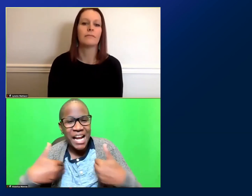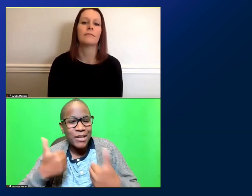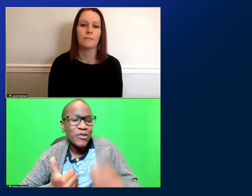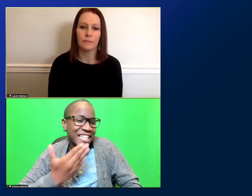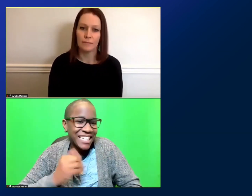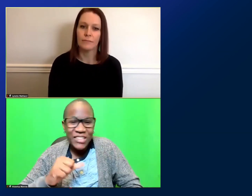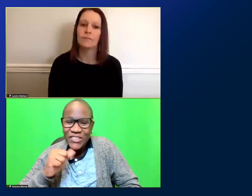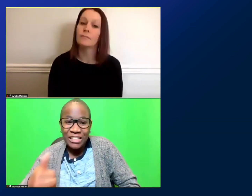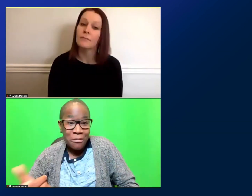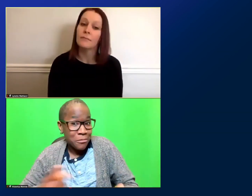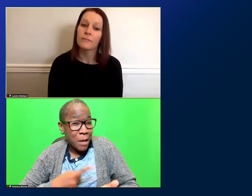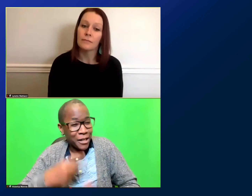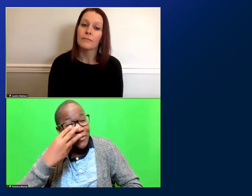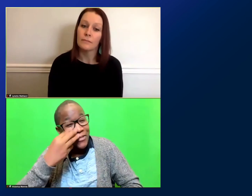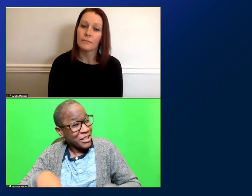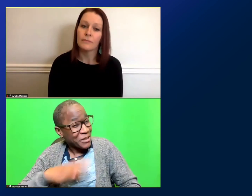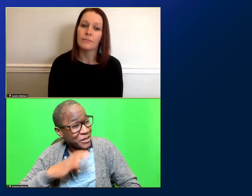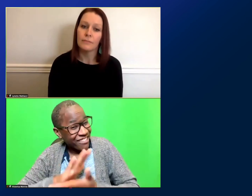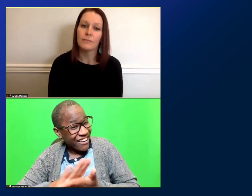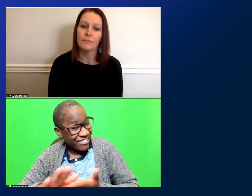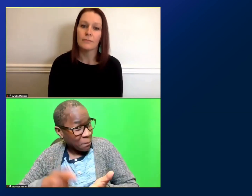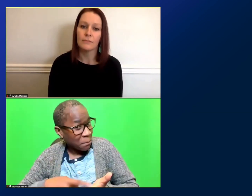animals that commonly some children are afraid of even though the animal might not be